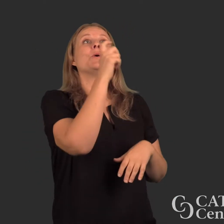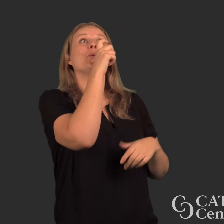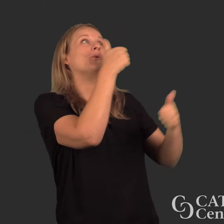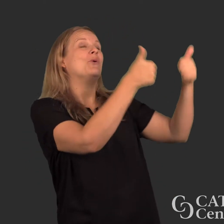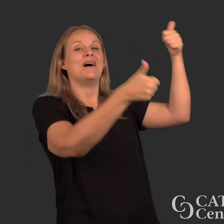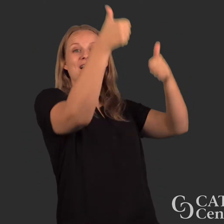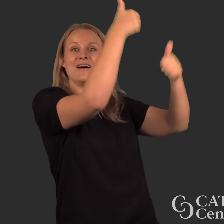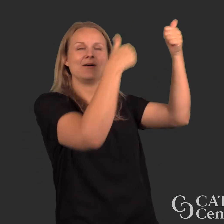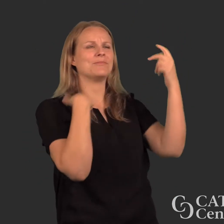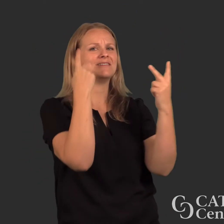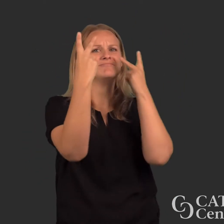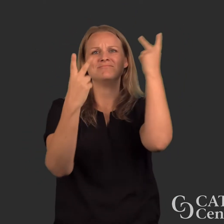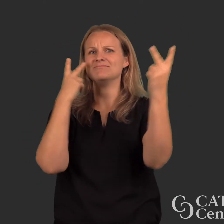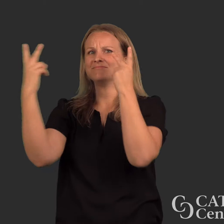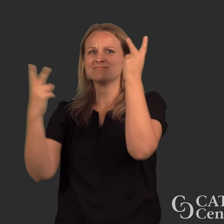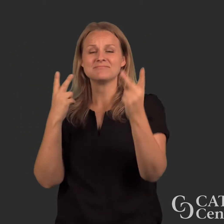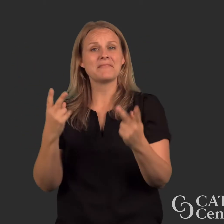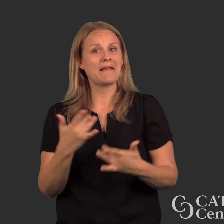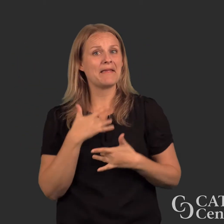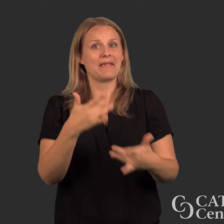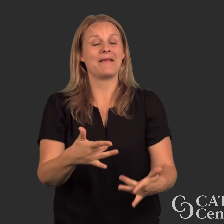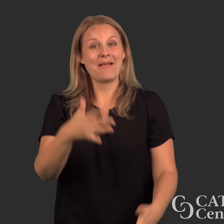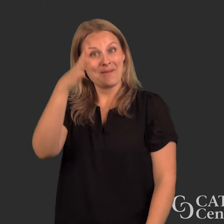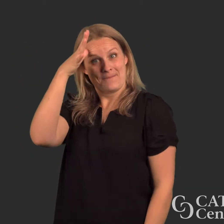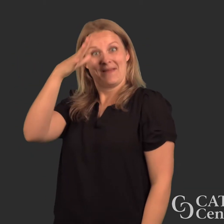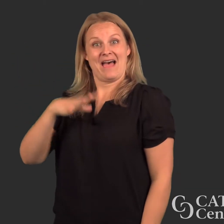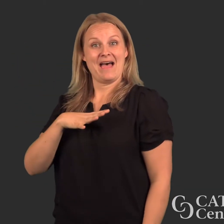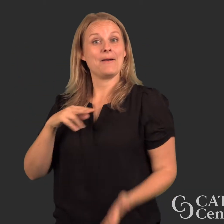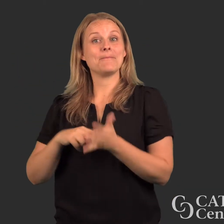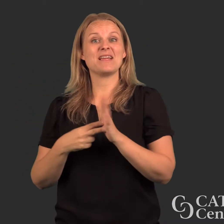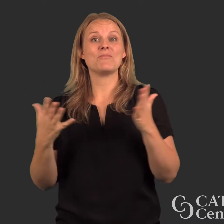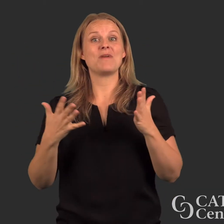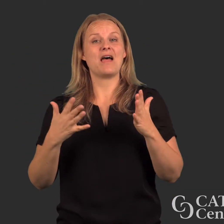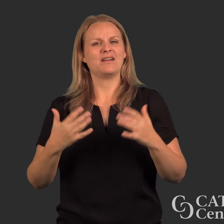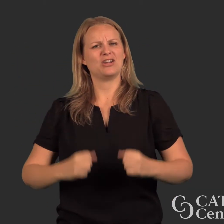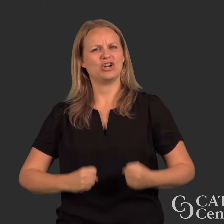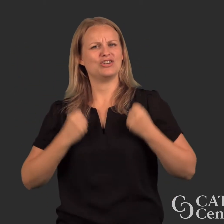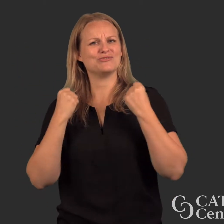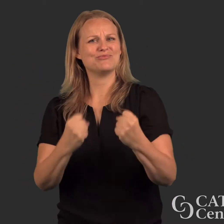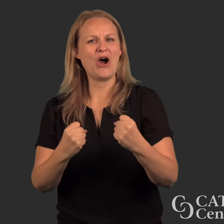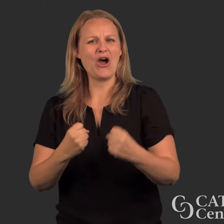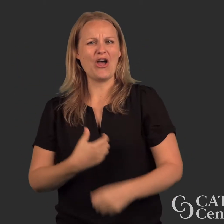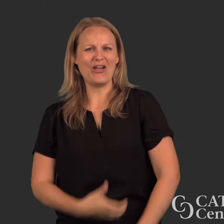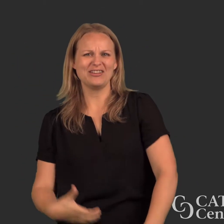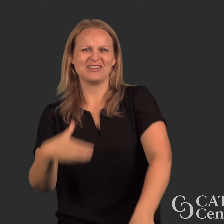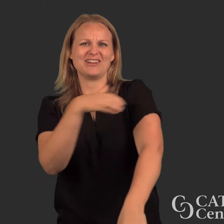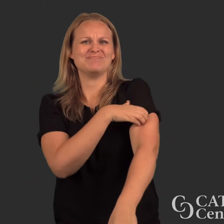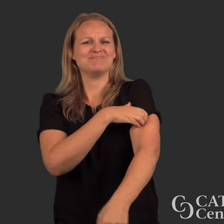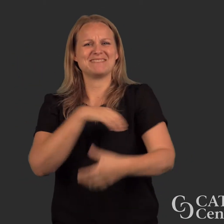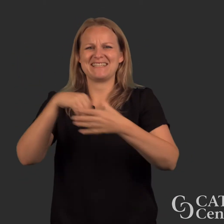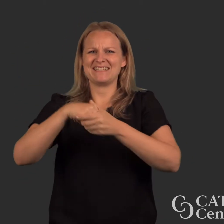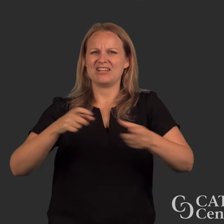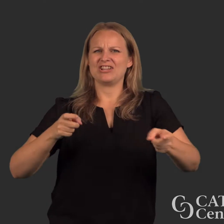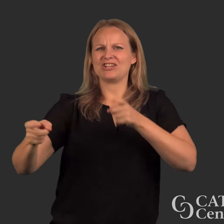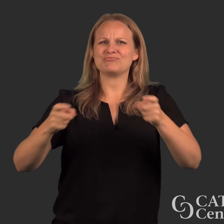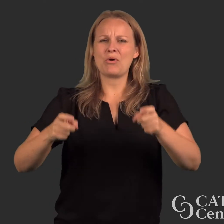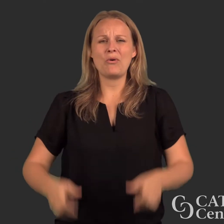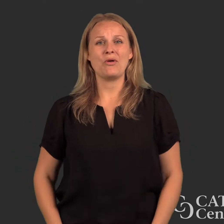who hold positions of power around us. A “man” is someone who is strong, has power and is in control,